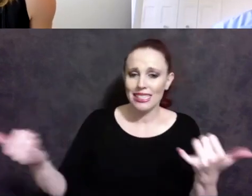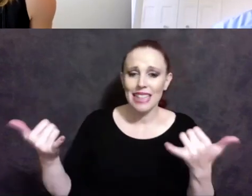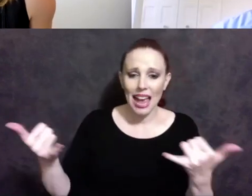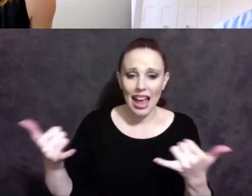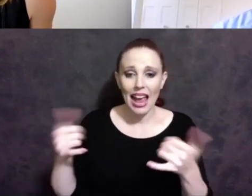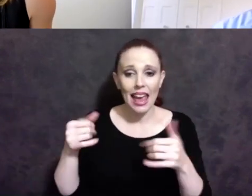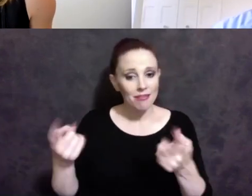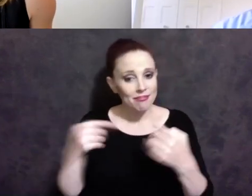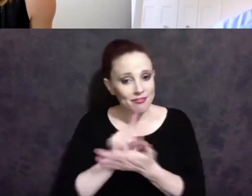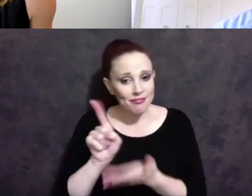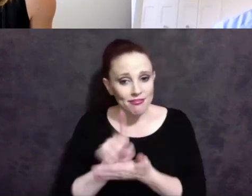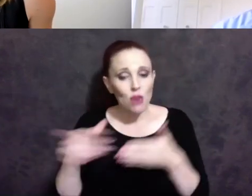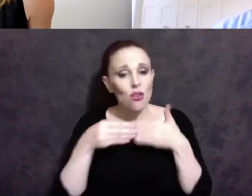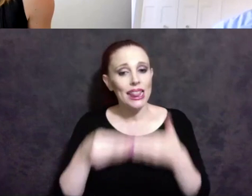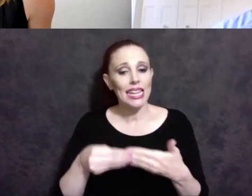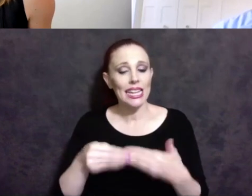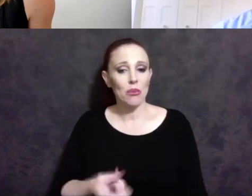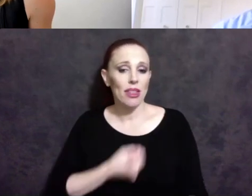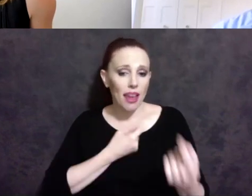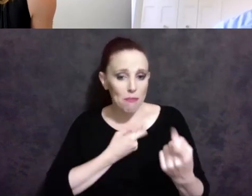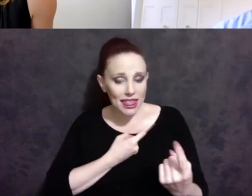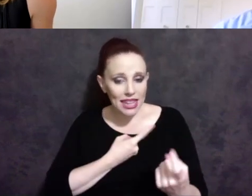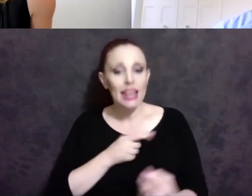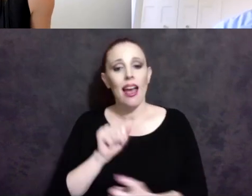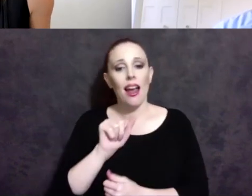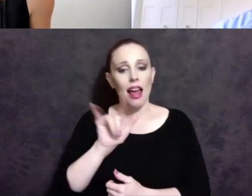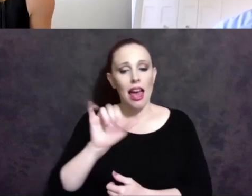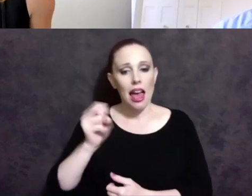Leading with Empathy and Allyship. You can sign up to attend life with audience Q&A like